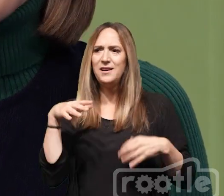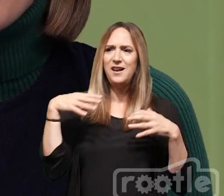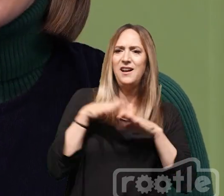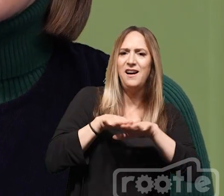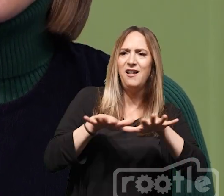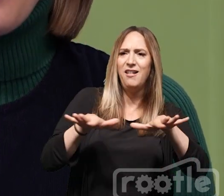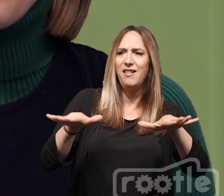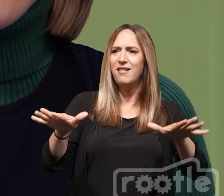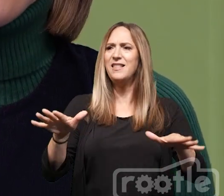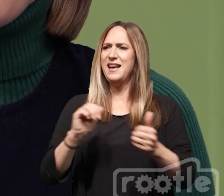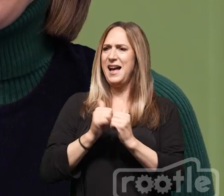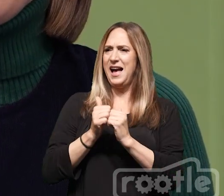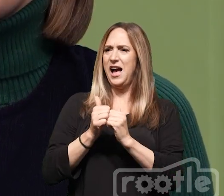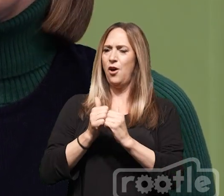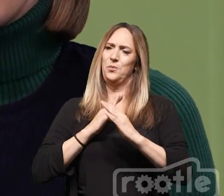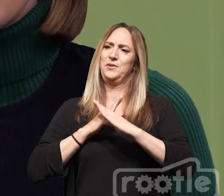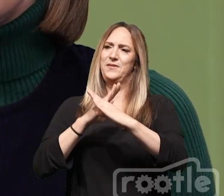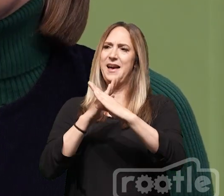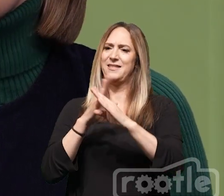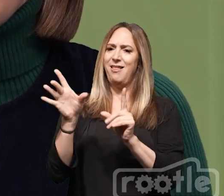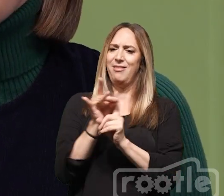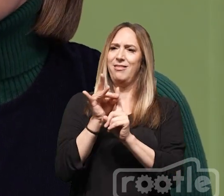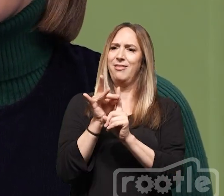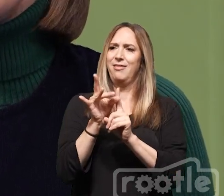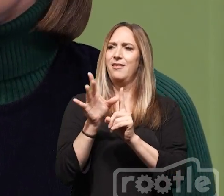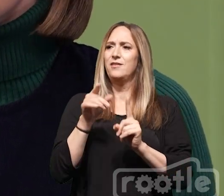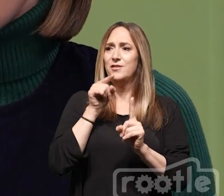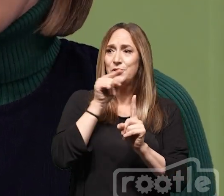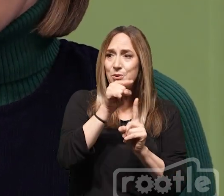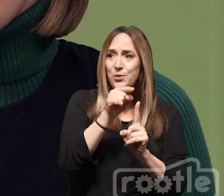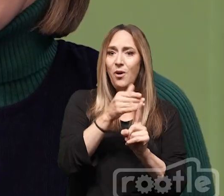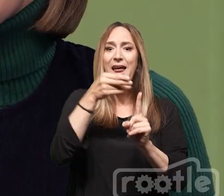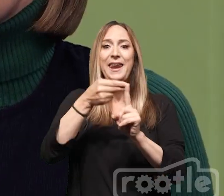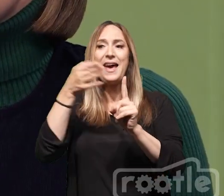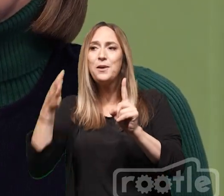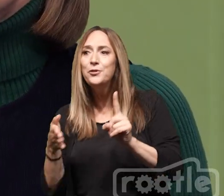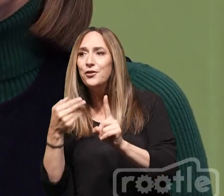and how we can stop them from making you, your neighbor, and even your animals sick.